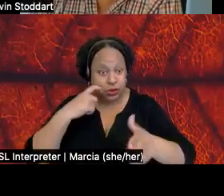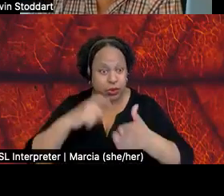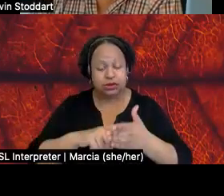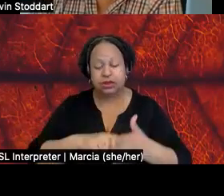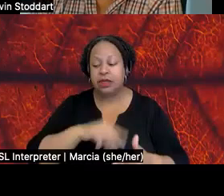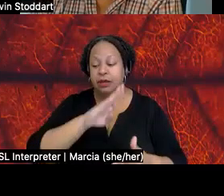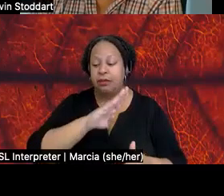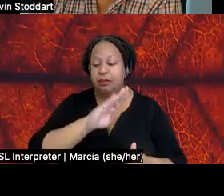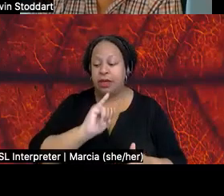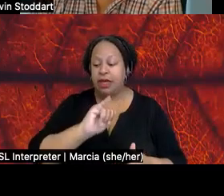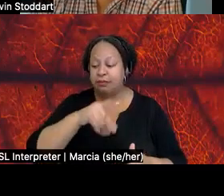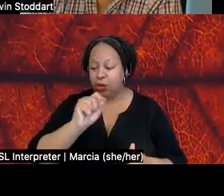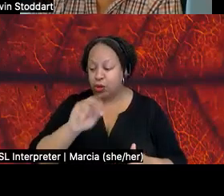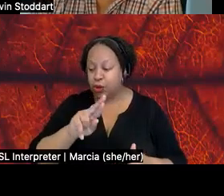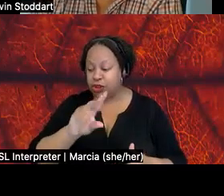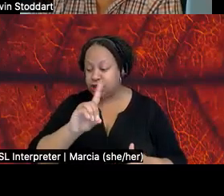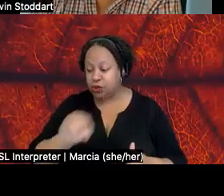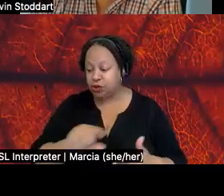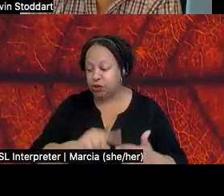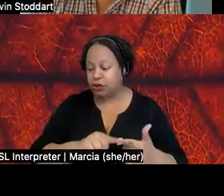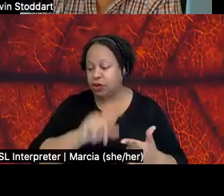eating disorders, personality disorders,